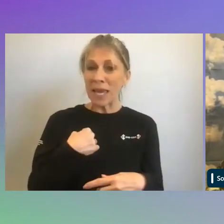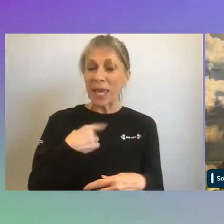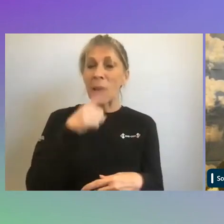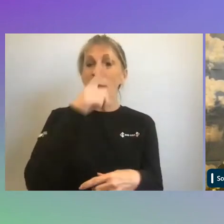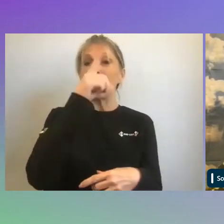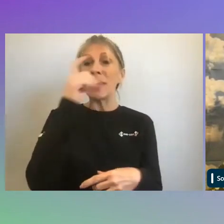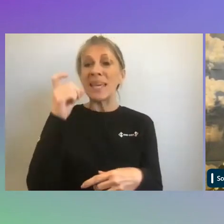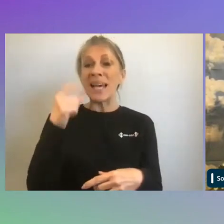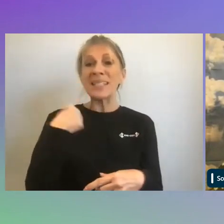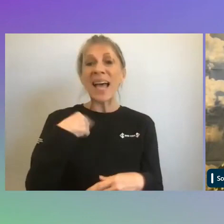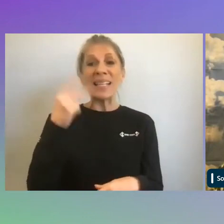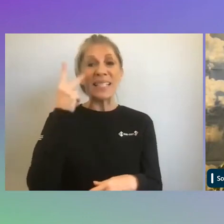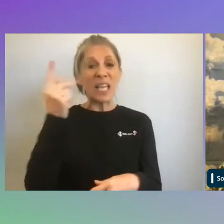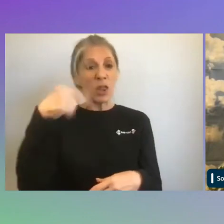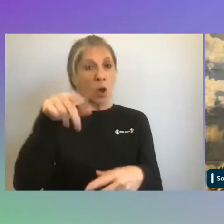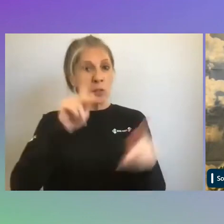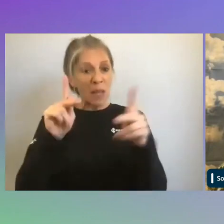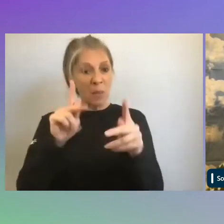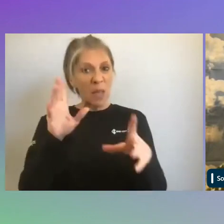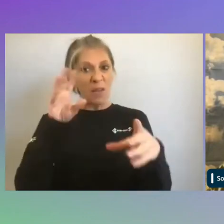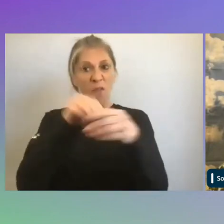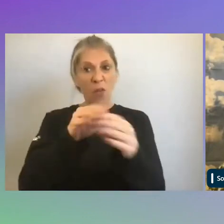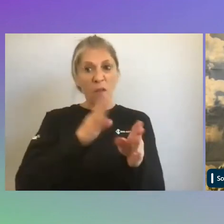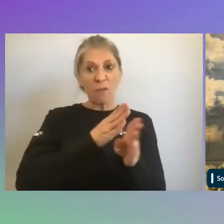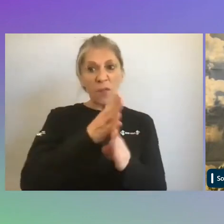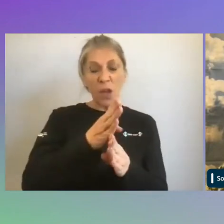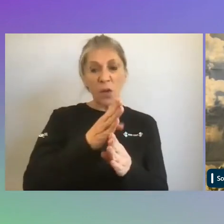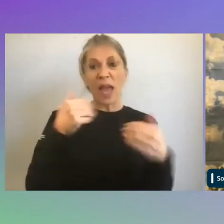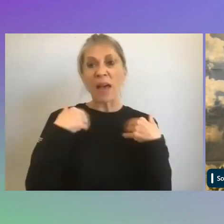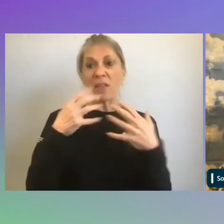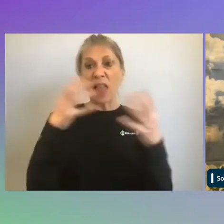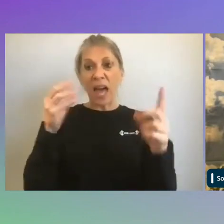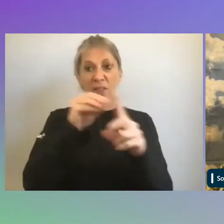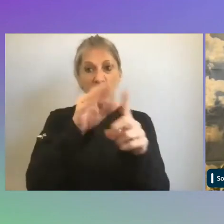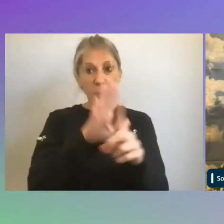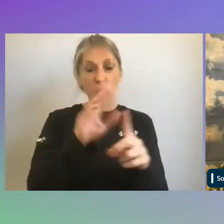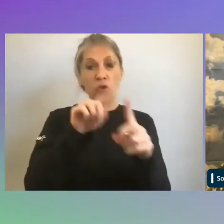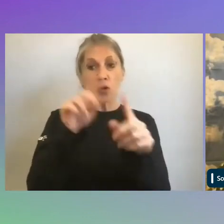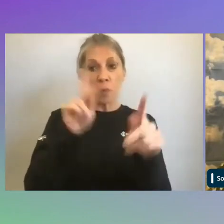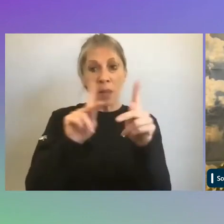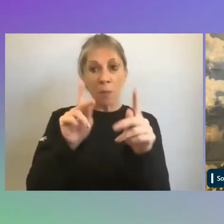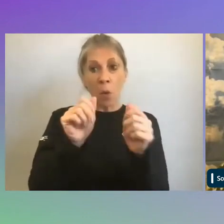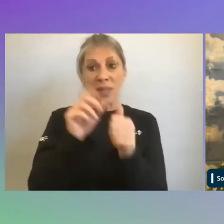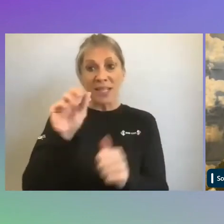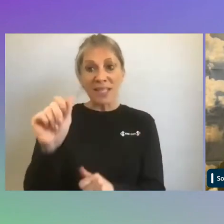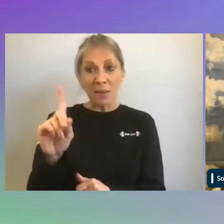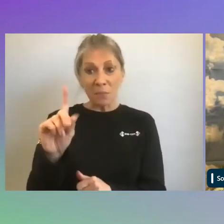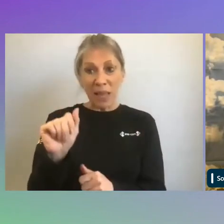then see that these people have been in the field for a very long time and have a lot of exposure to people with